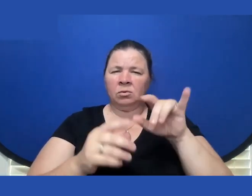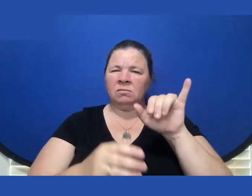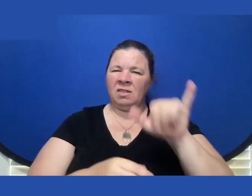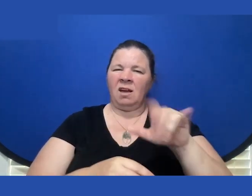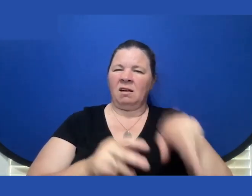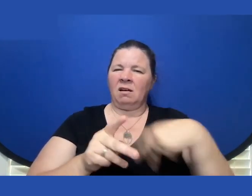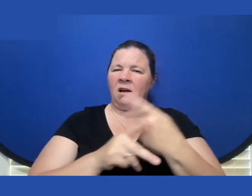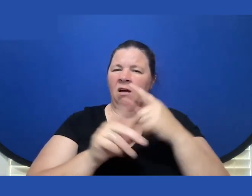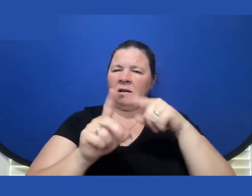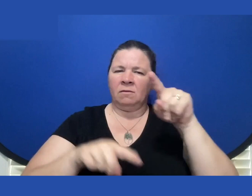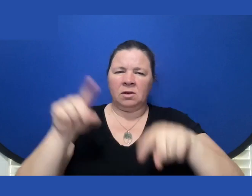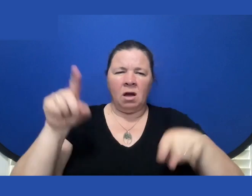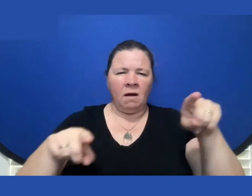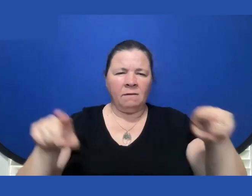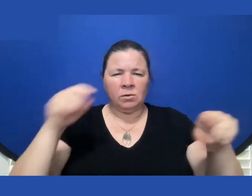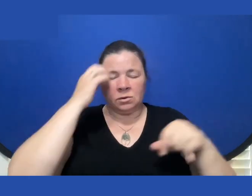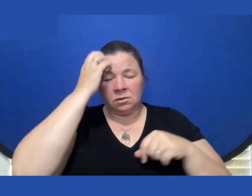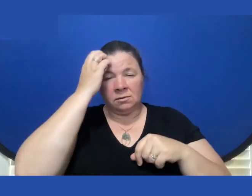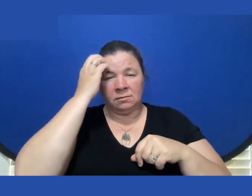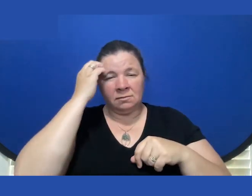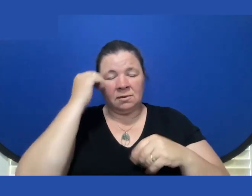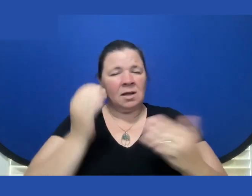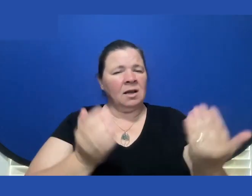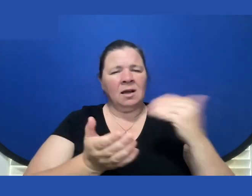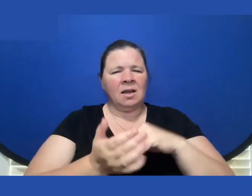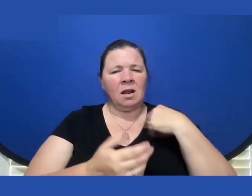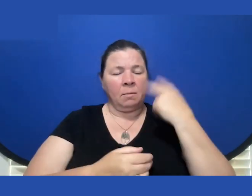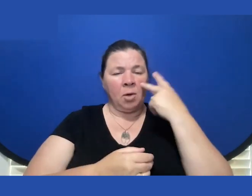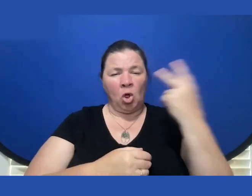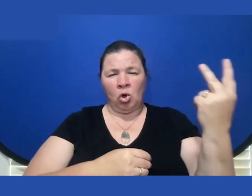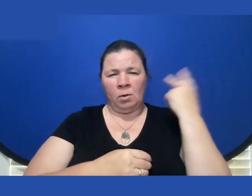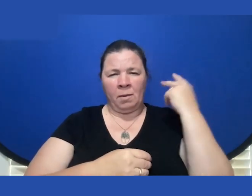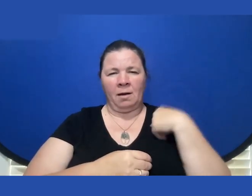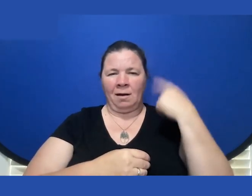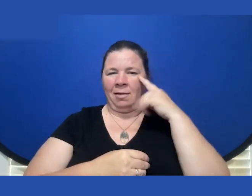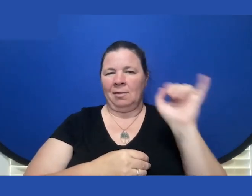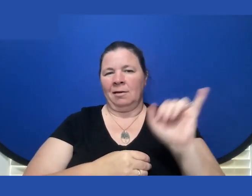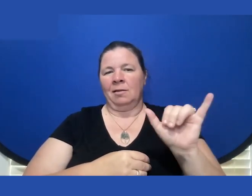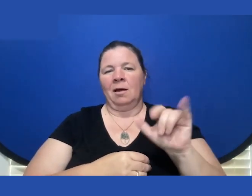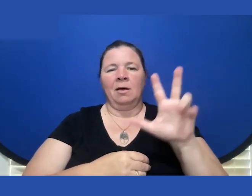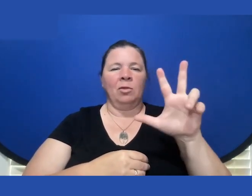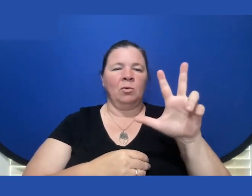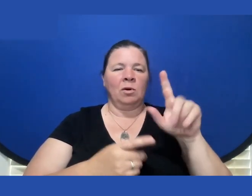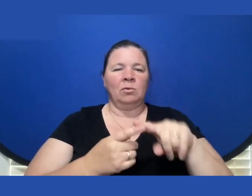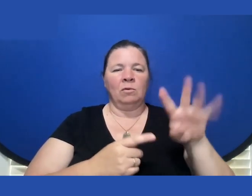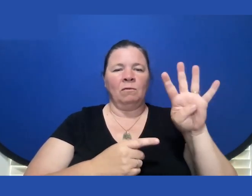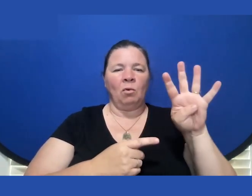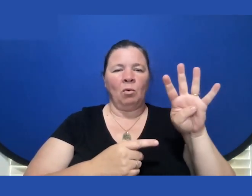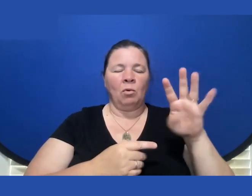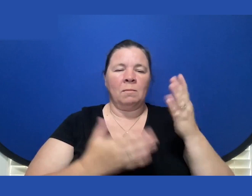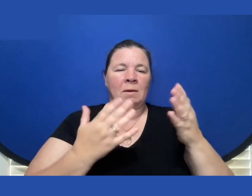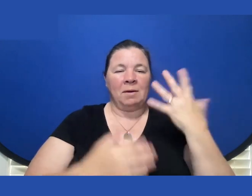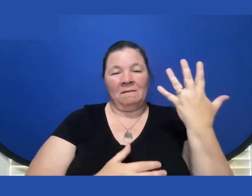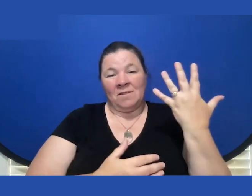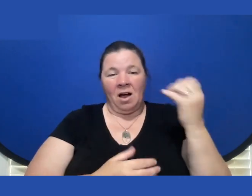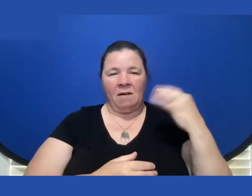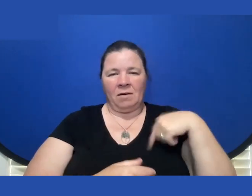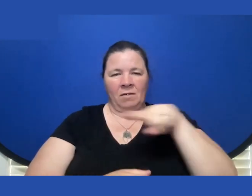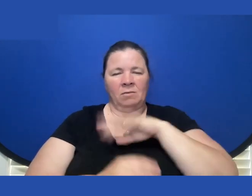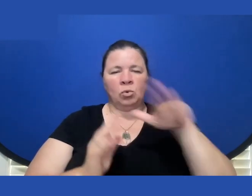So again, it was never at a- like, I look back and, you know, I think it was, like, three or four or five of us at the start, and we're all male.